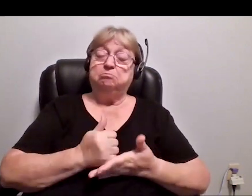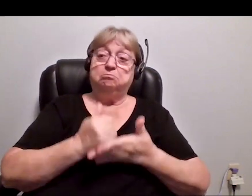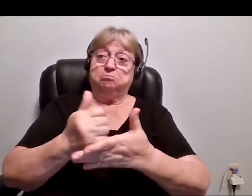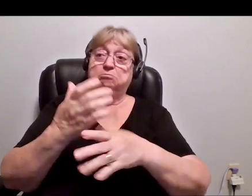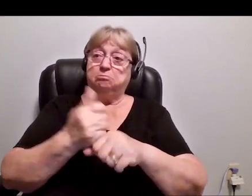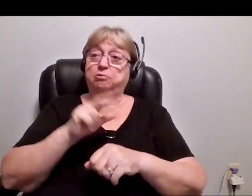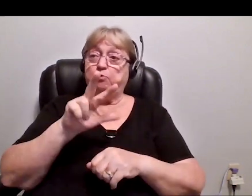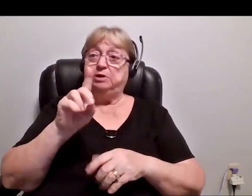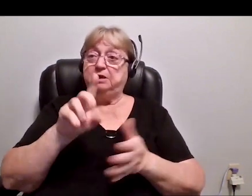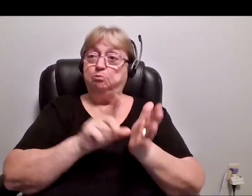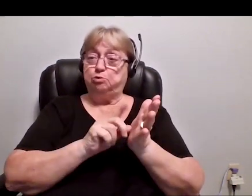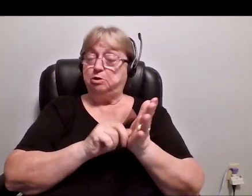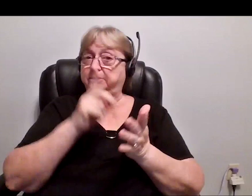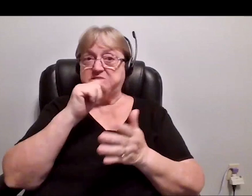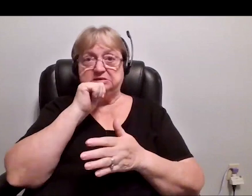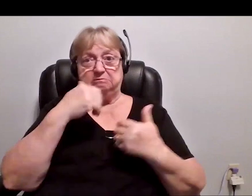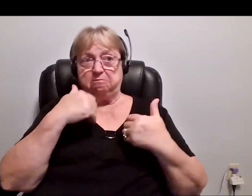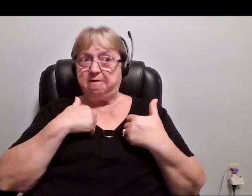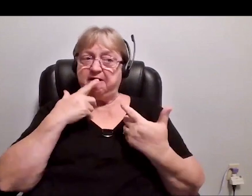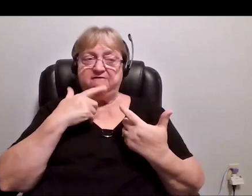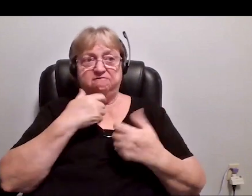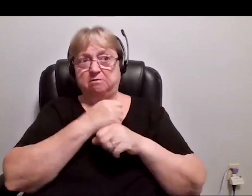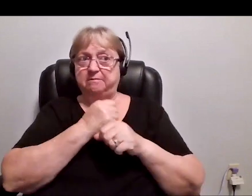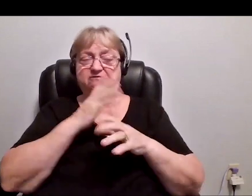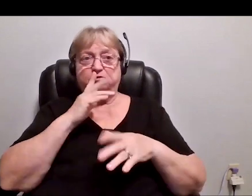a 3D printing distributor that would ship to Sierra Leone.